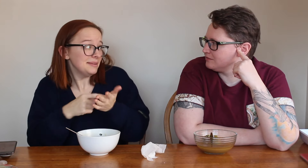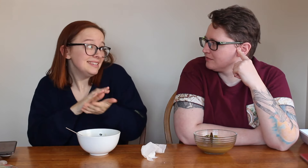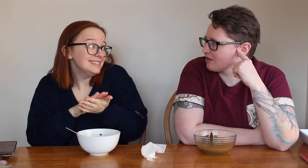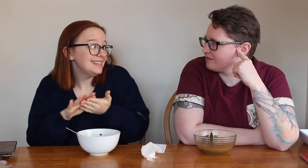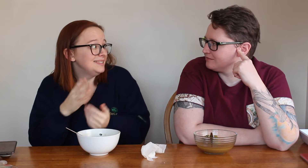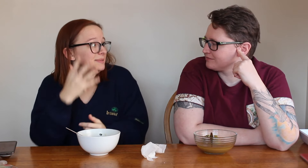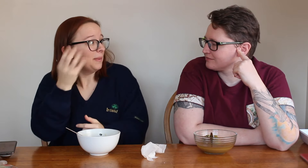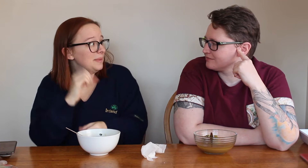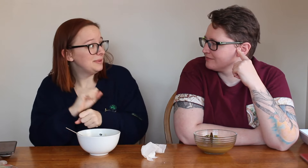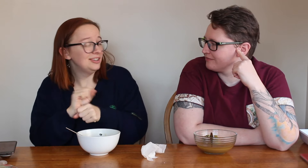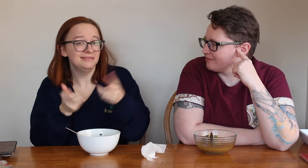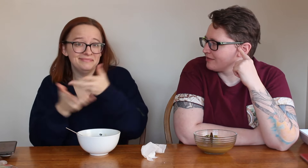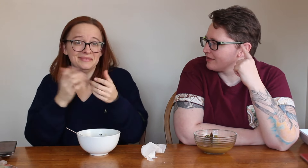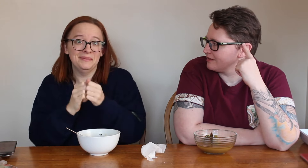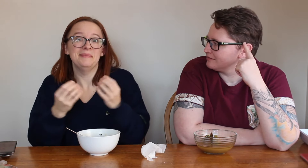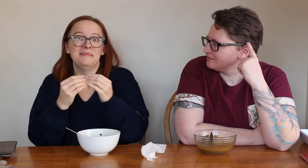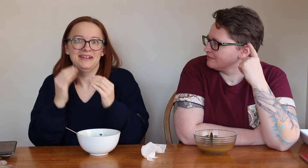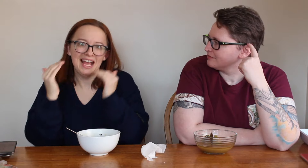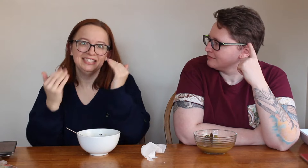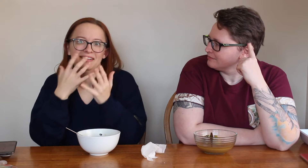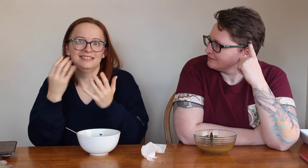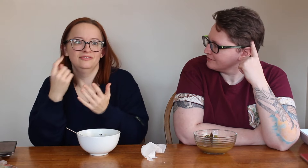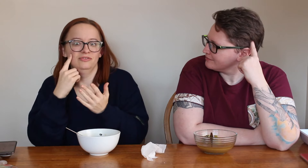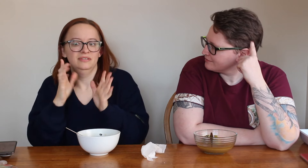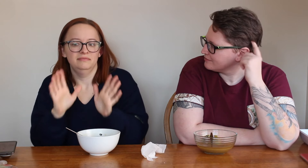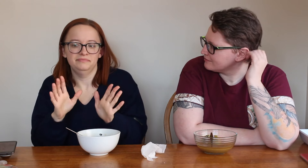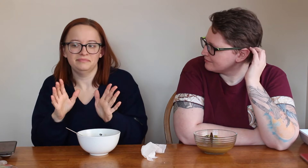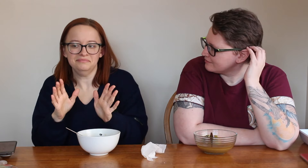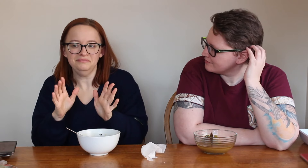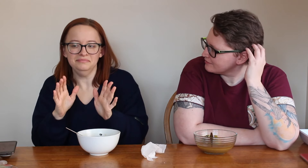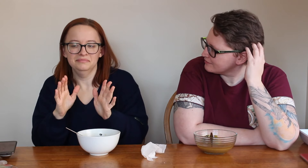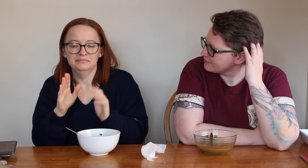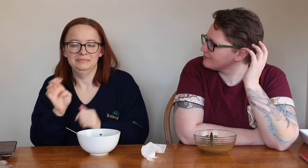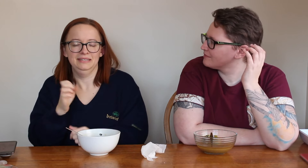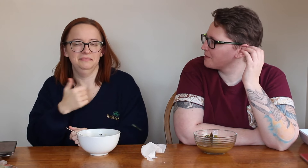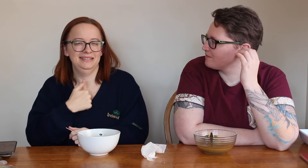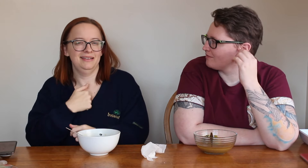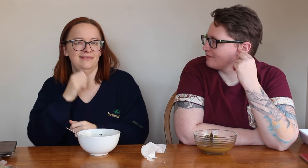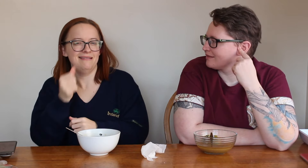Honestly it's really hard and I hate leaving him for work. I really really want to stay at Home all the way but